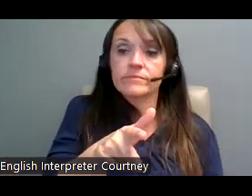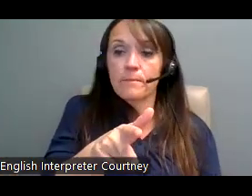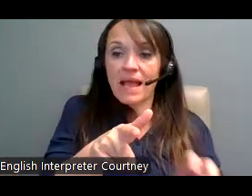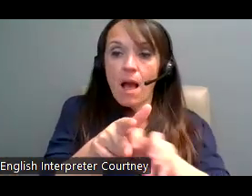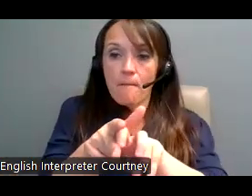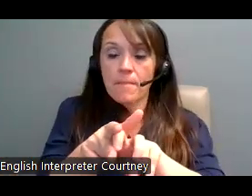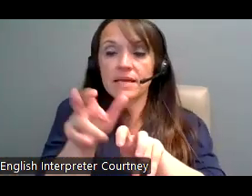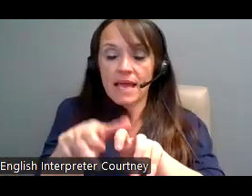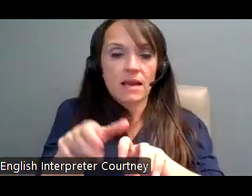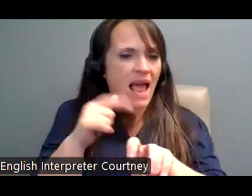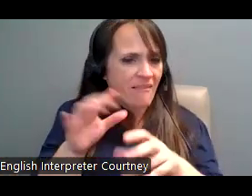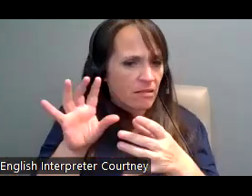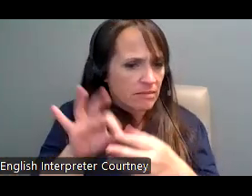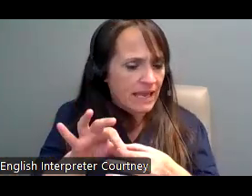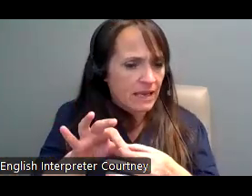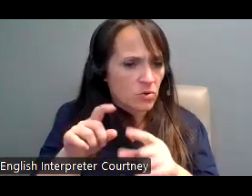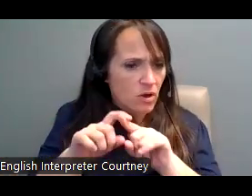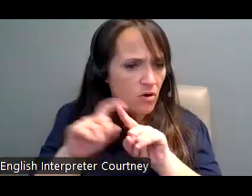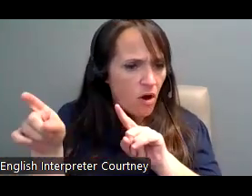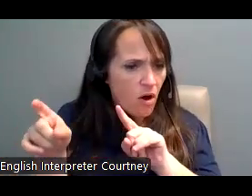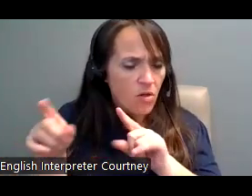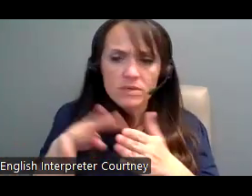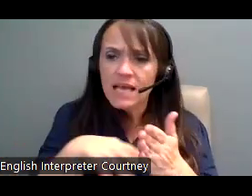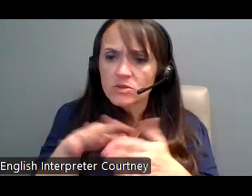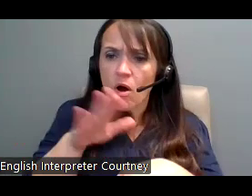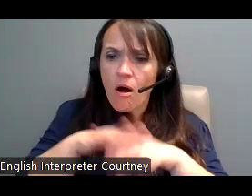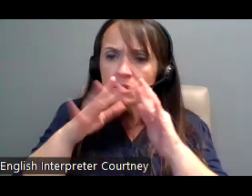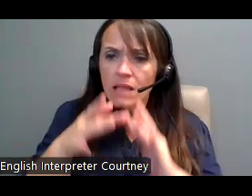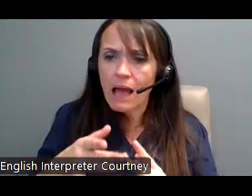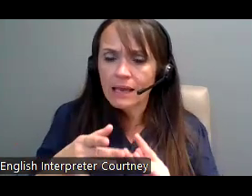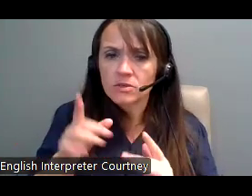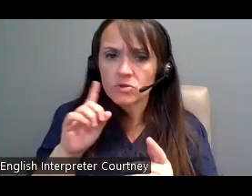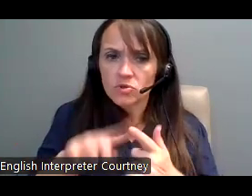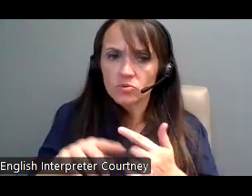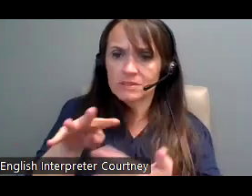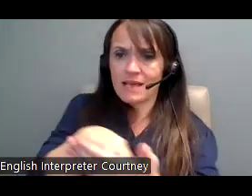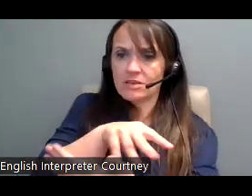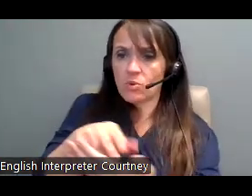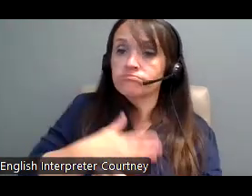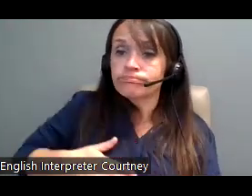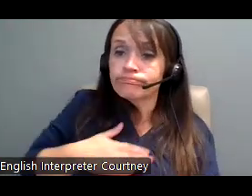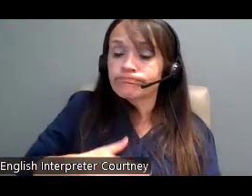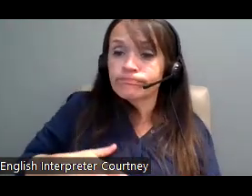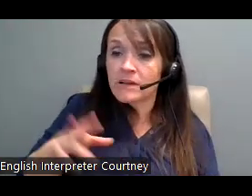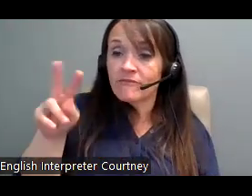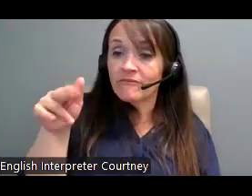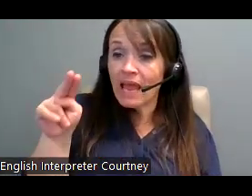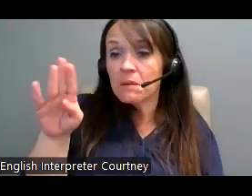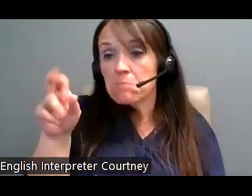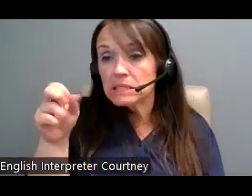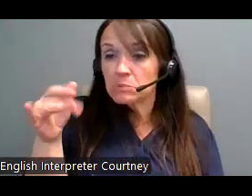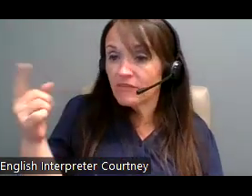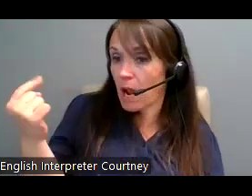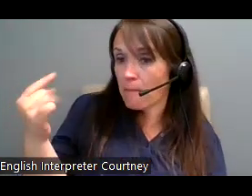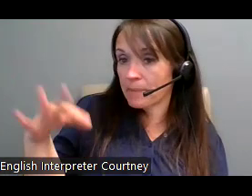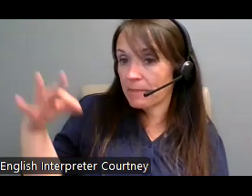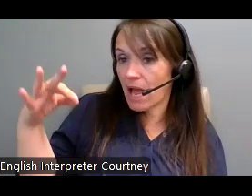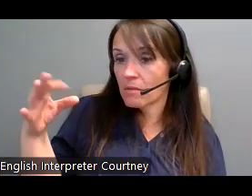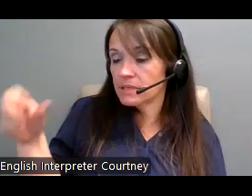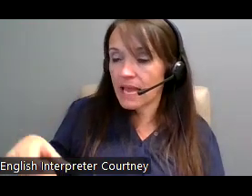link that you can call or you can schedule online to do a head calling for those. Is basically